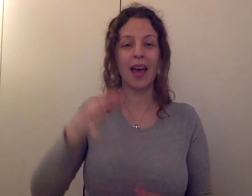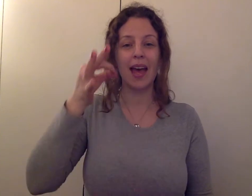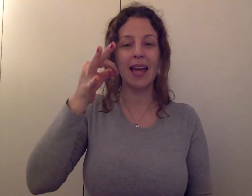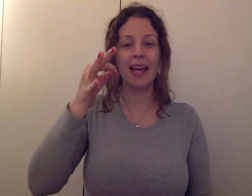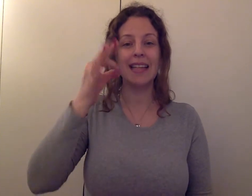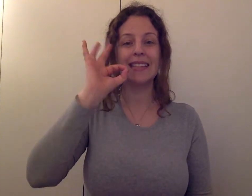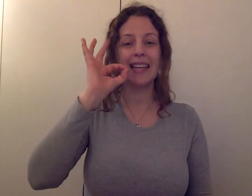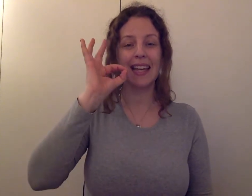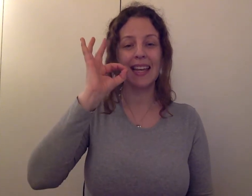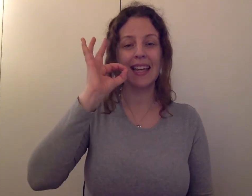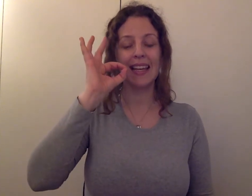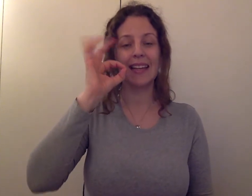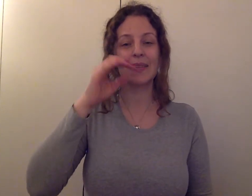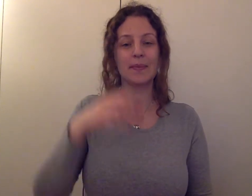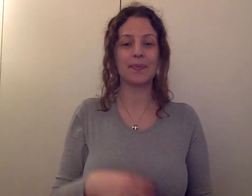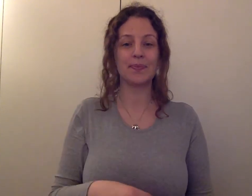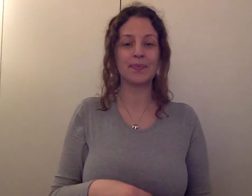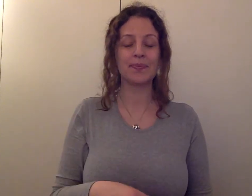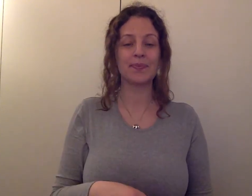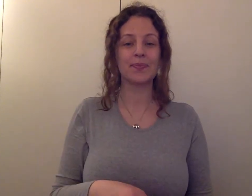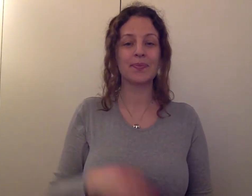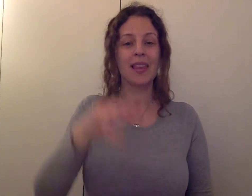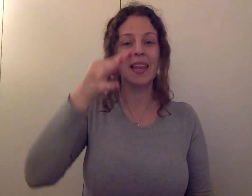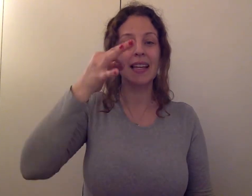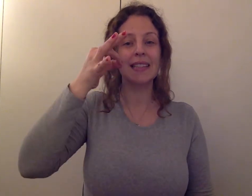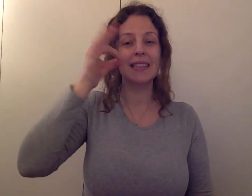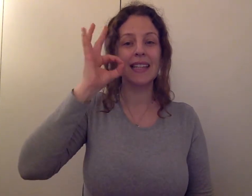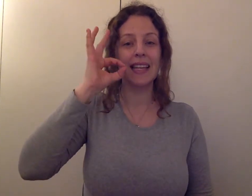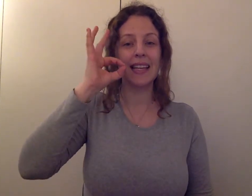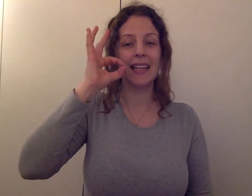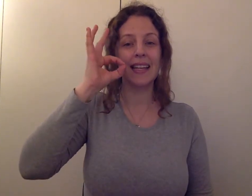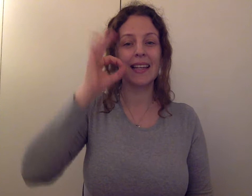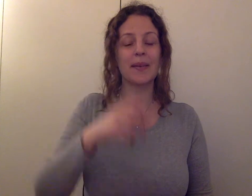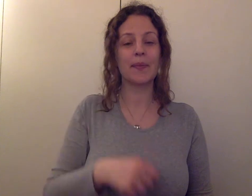TEA